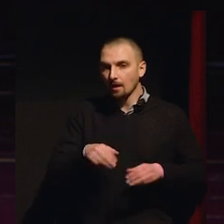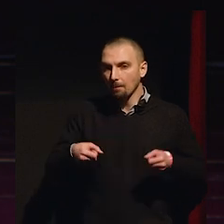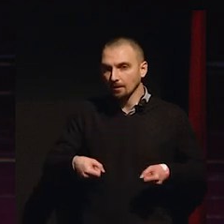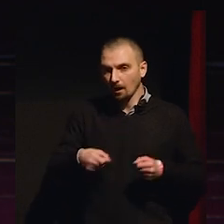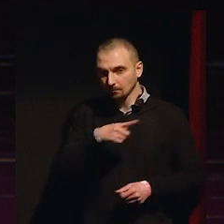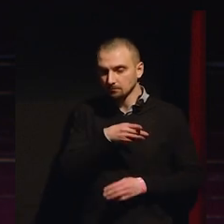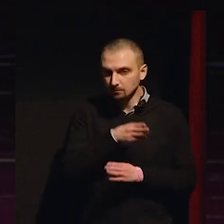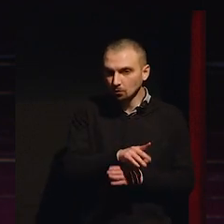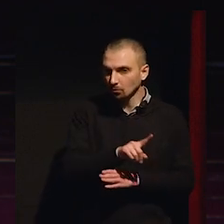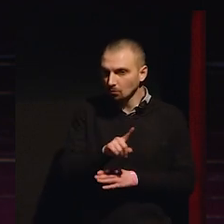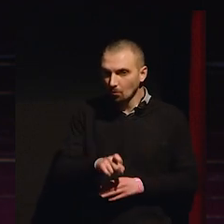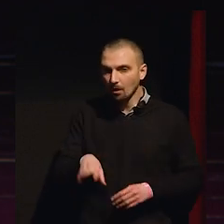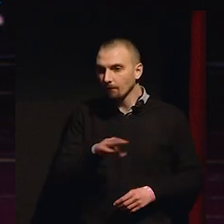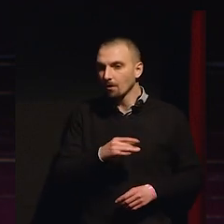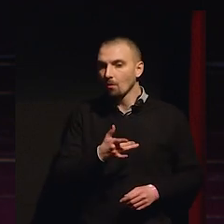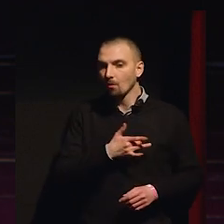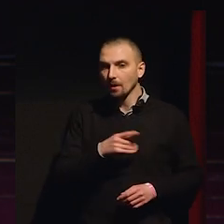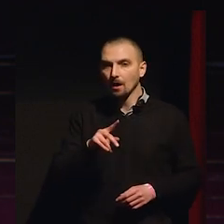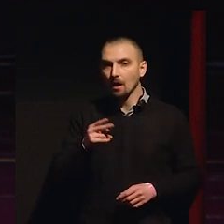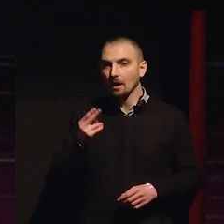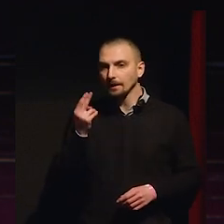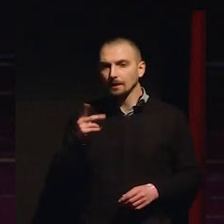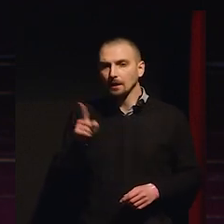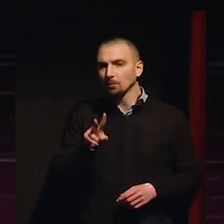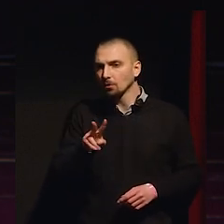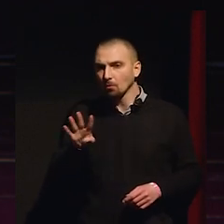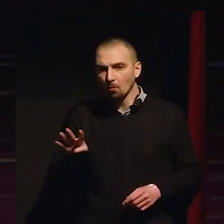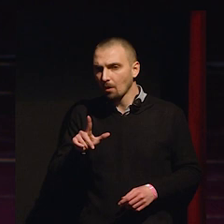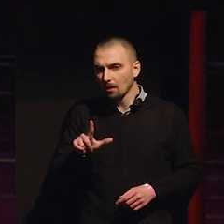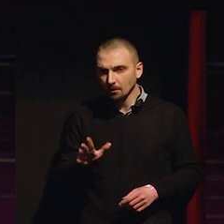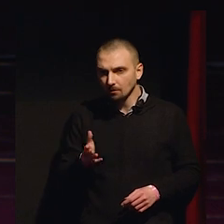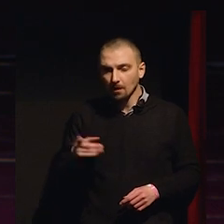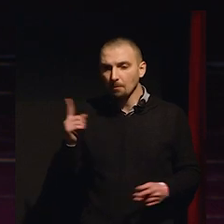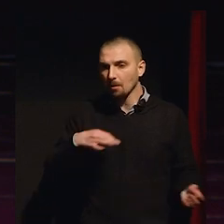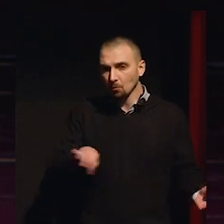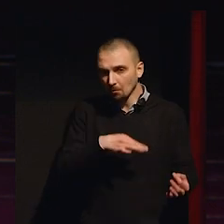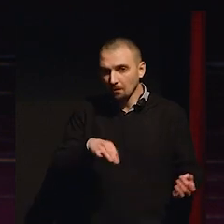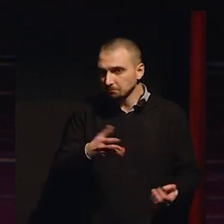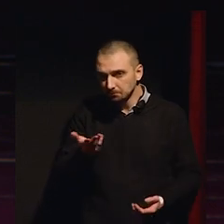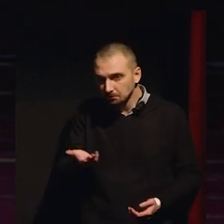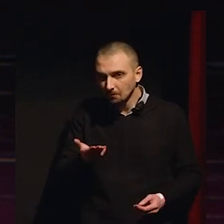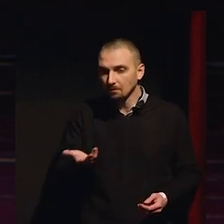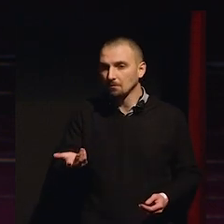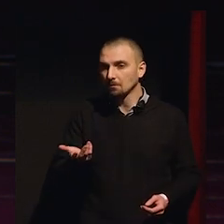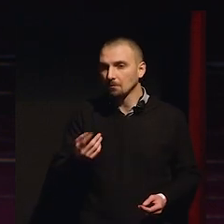And you don’t need to spare your whole day 24/7. Can you play an instrument? Once a year,